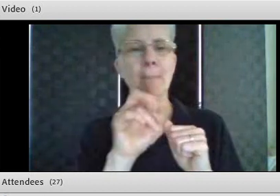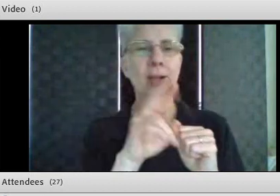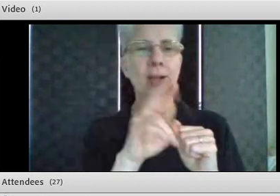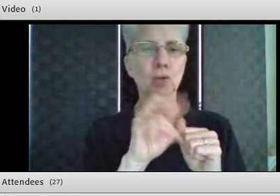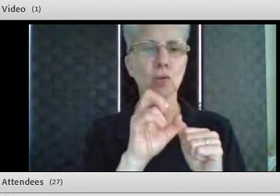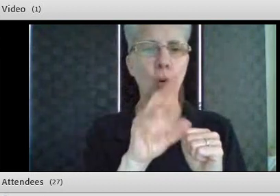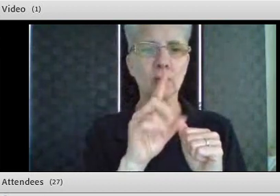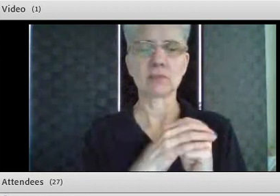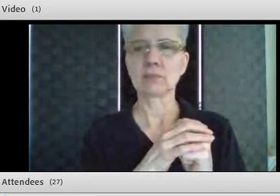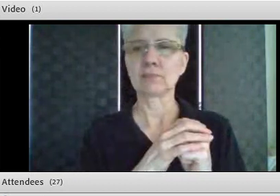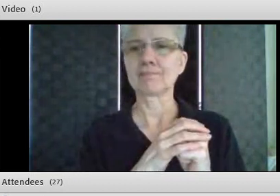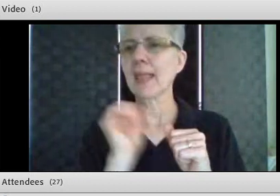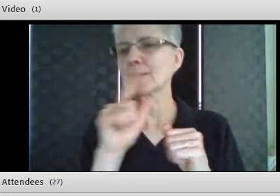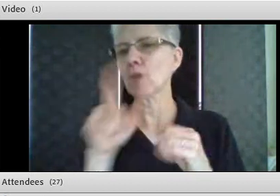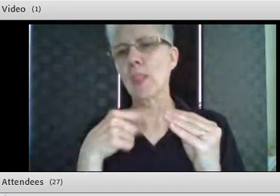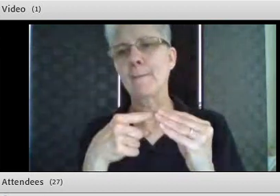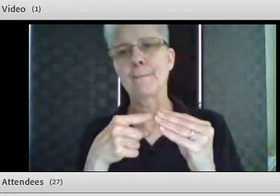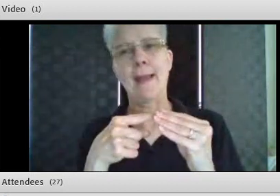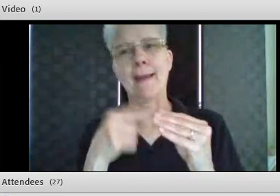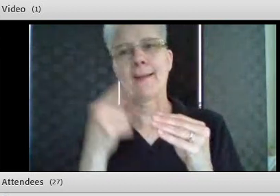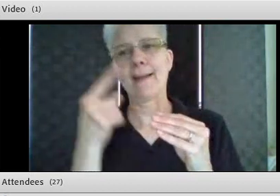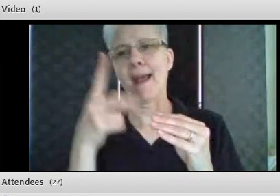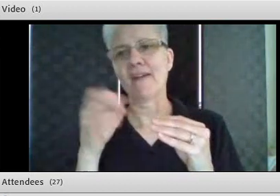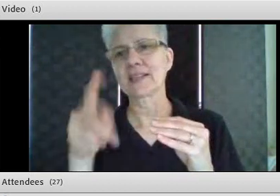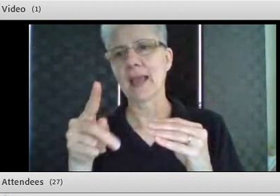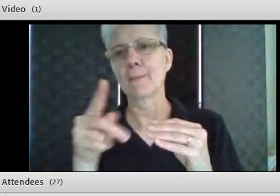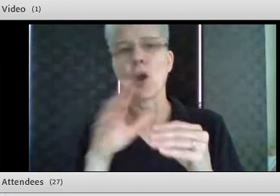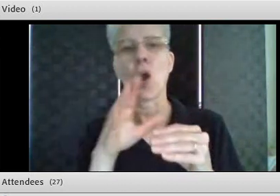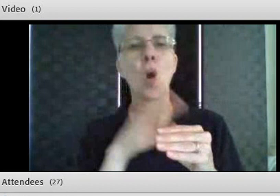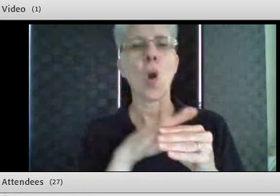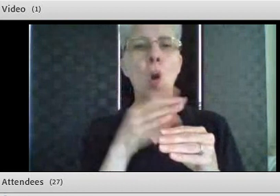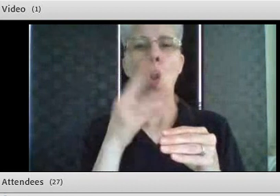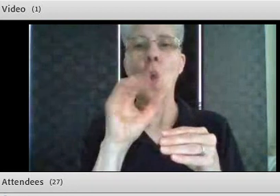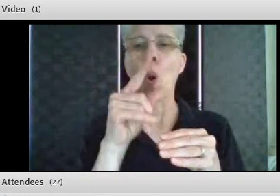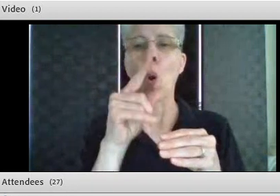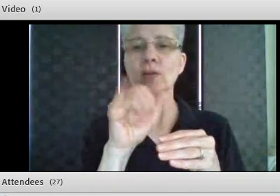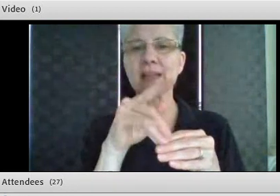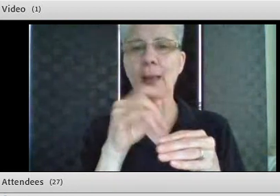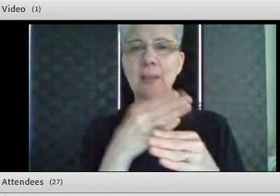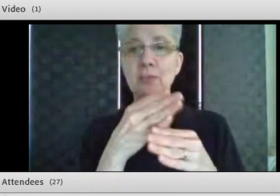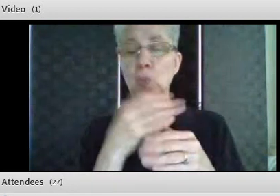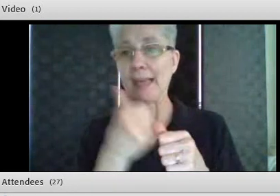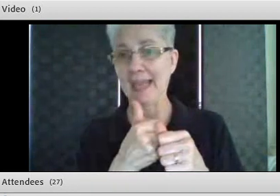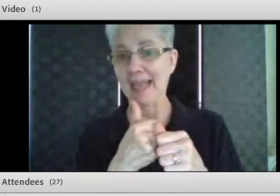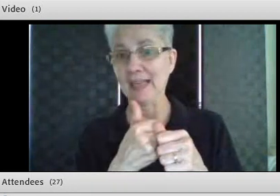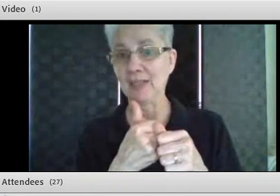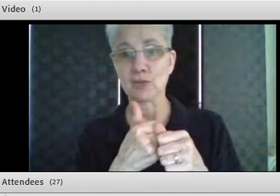and it gets very complicated very fast, but major chord and a minor chord,